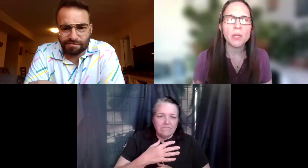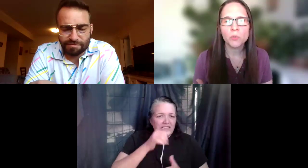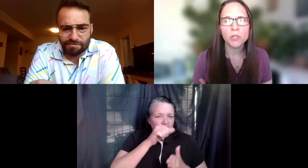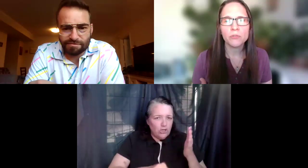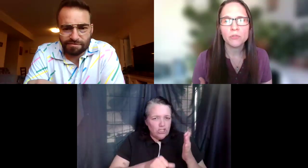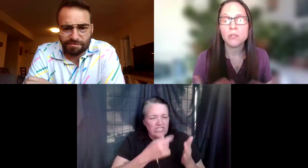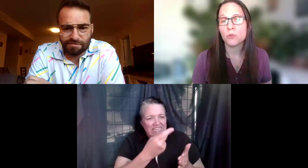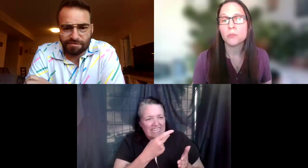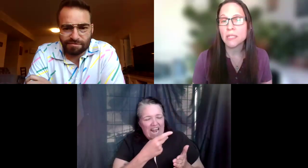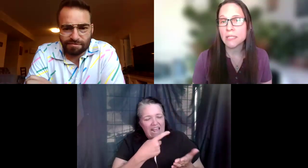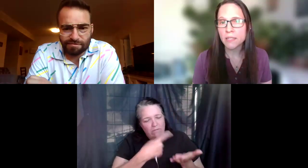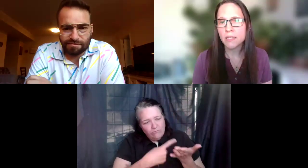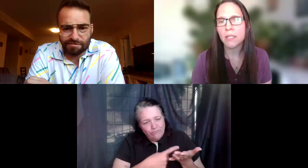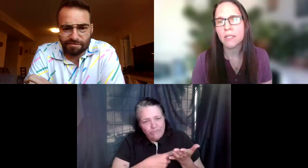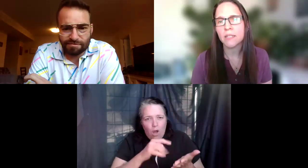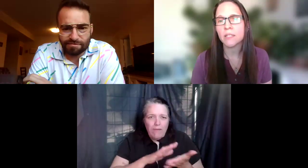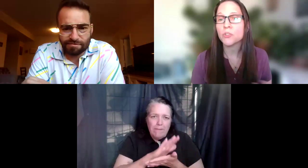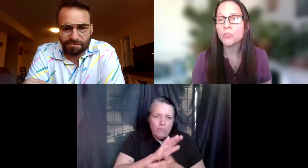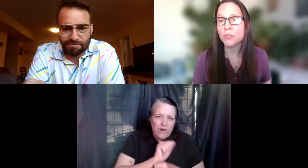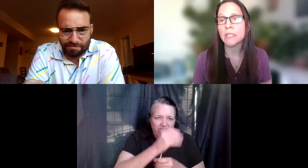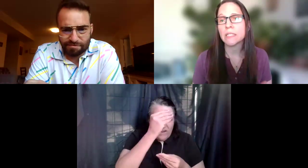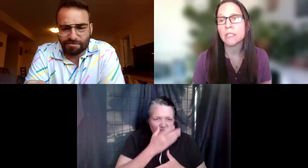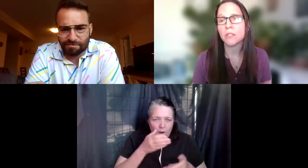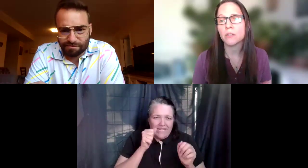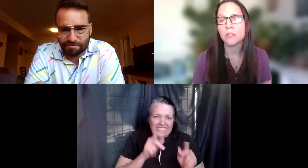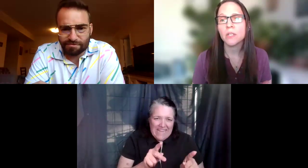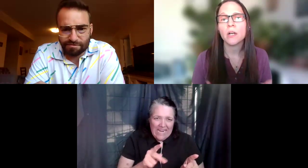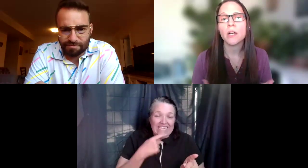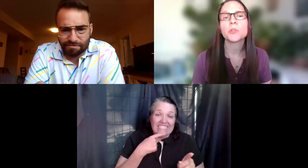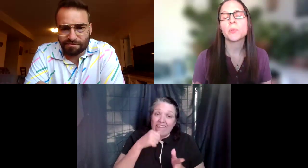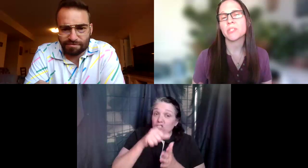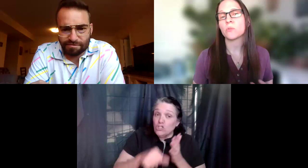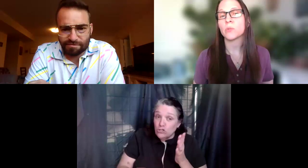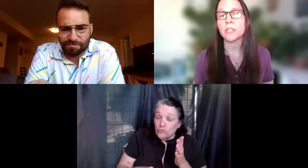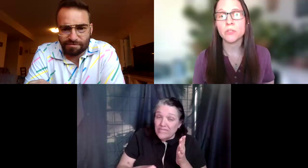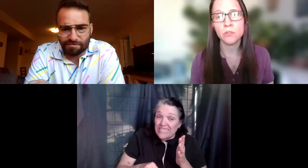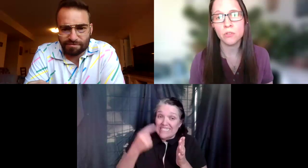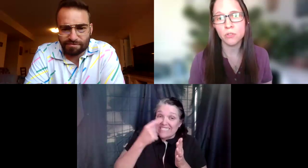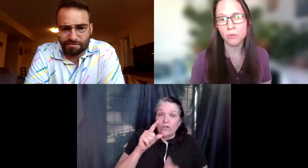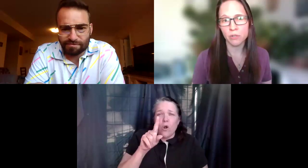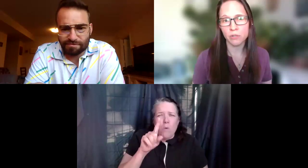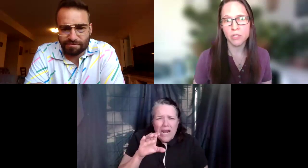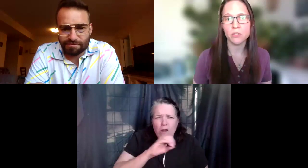paperwork for the informed consent and he said the surgery is considered 100% risk for the donor since